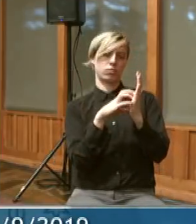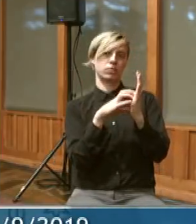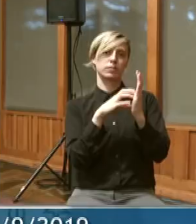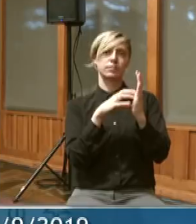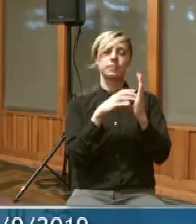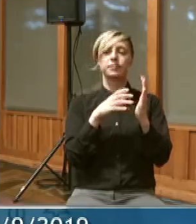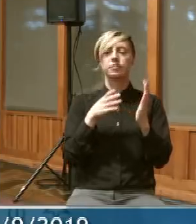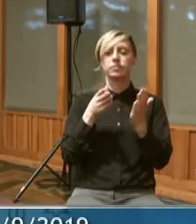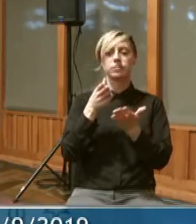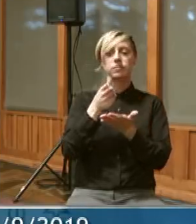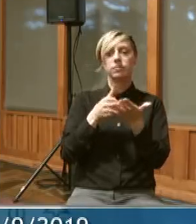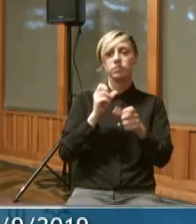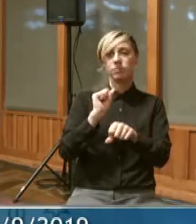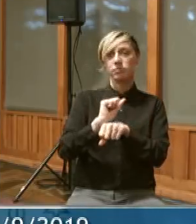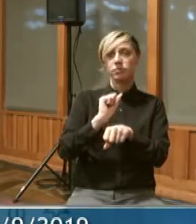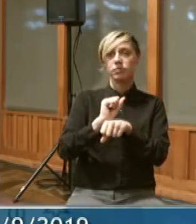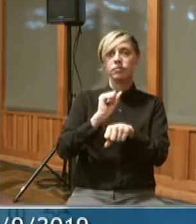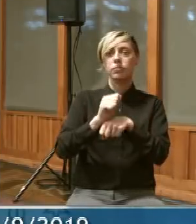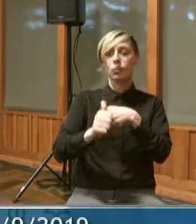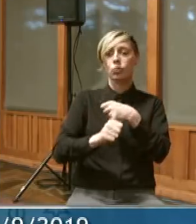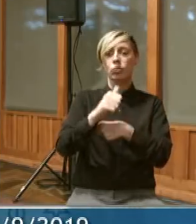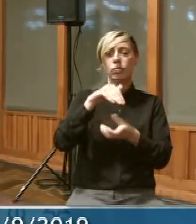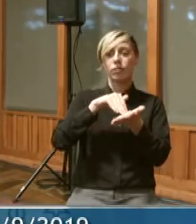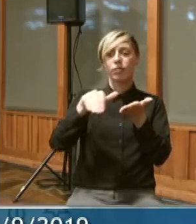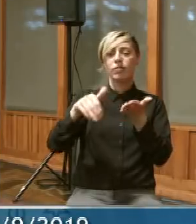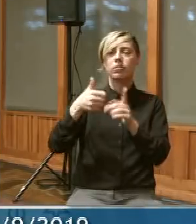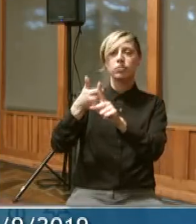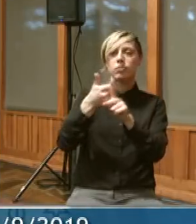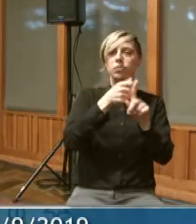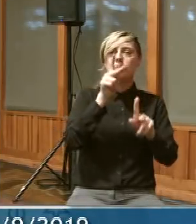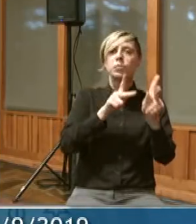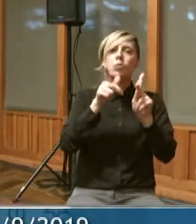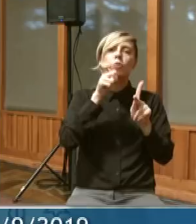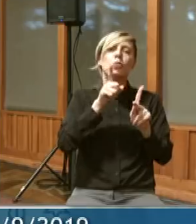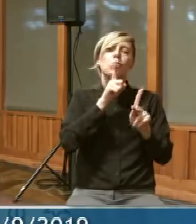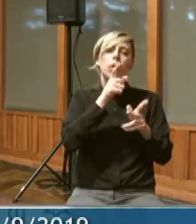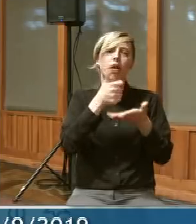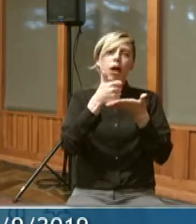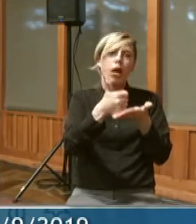I GET THERE WHEN I GROW UP? COORDINATORS AT PORTLAND PARKS AND COMMUNITY CENTERS, HER